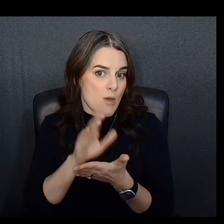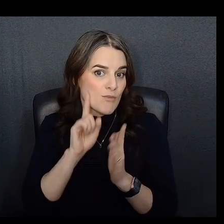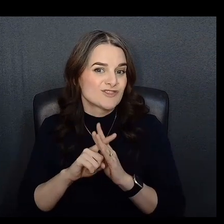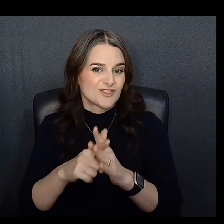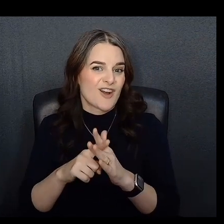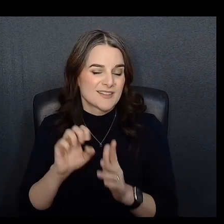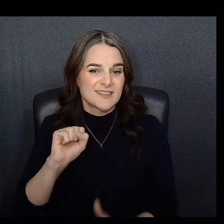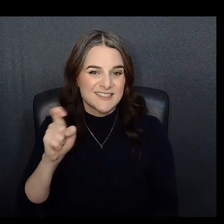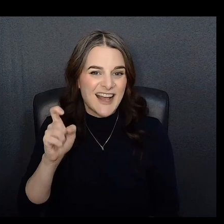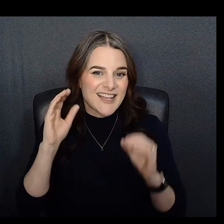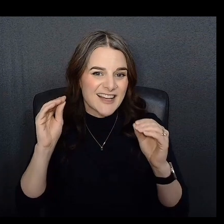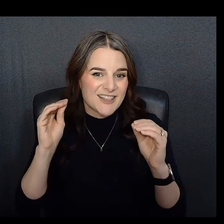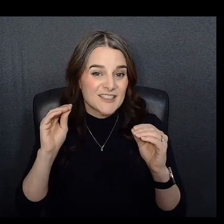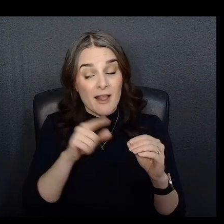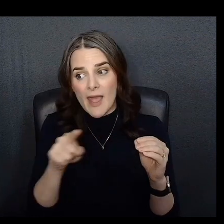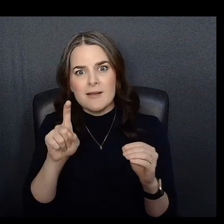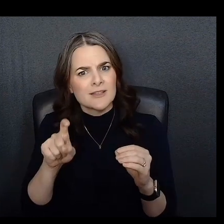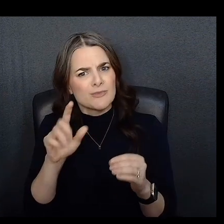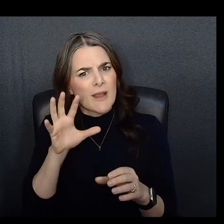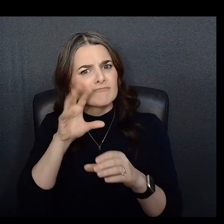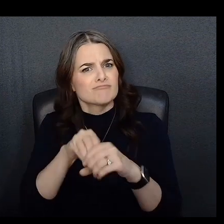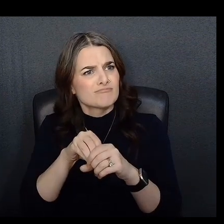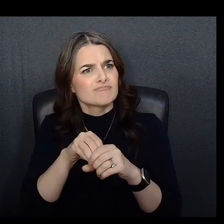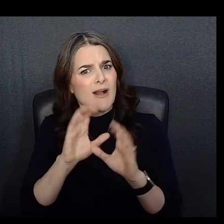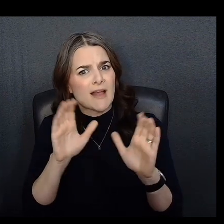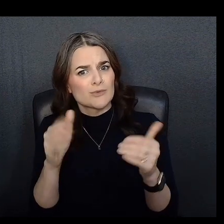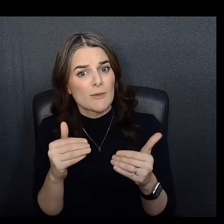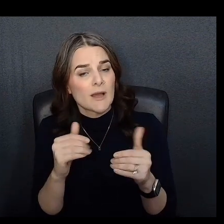so they need to be able to participate in the classroom. And then continued expansion of looking